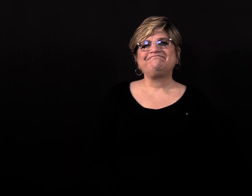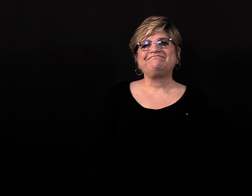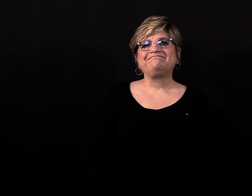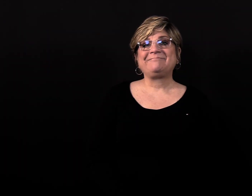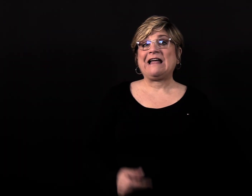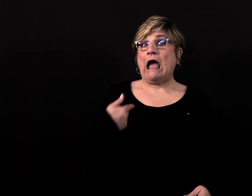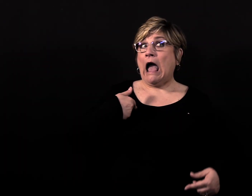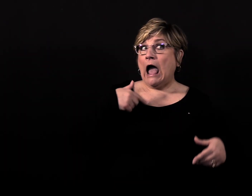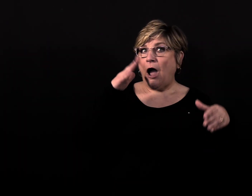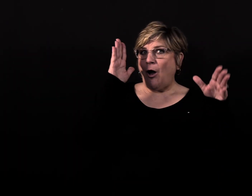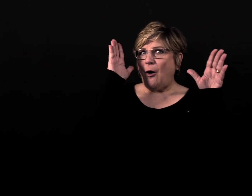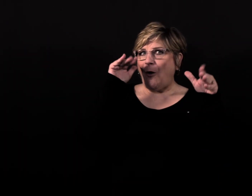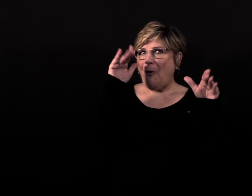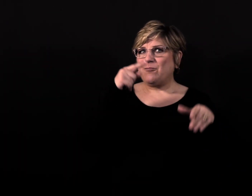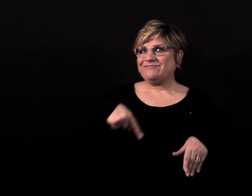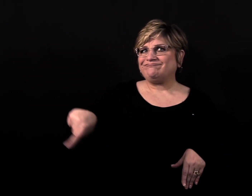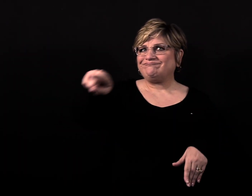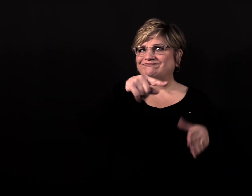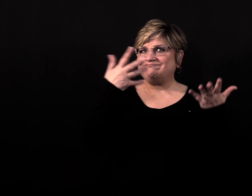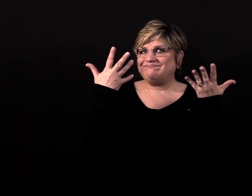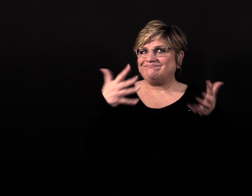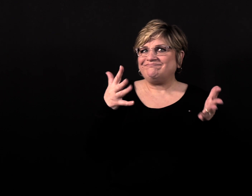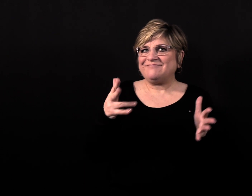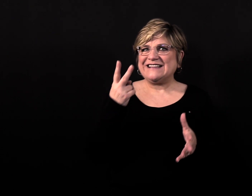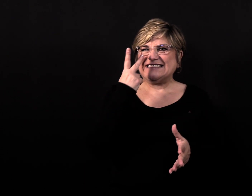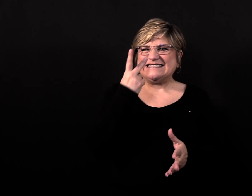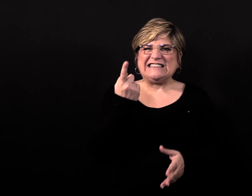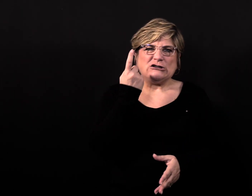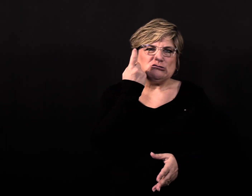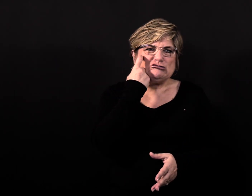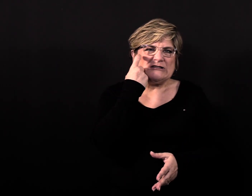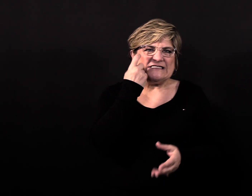I hope you’ve all seen recent